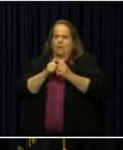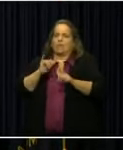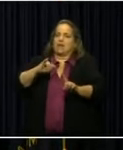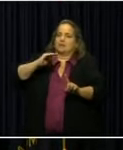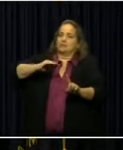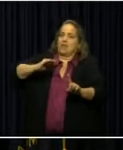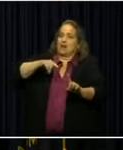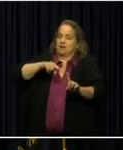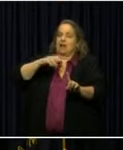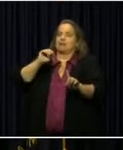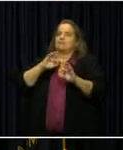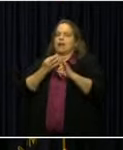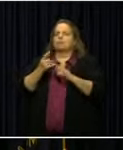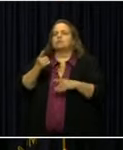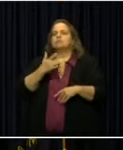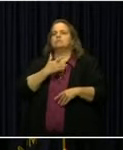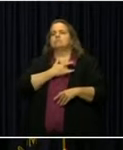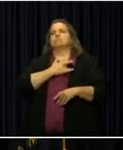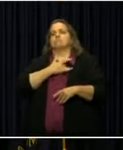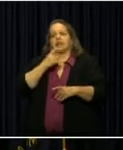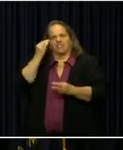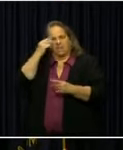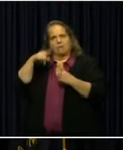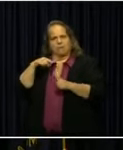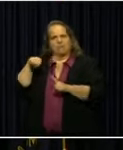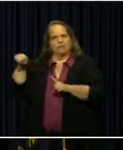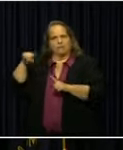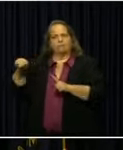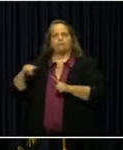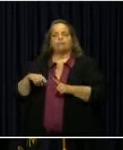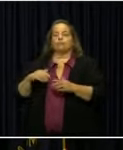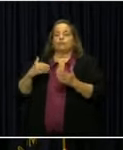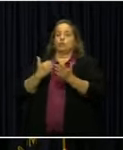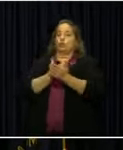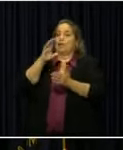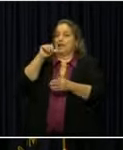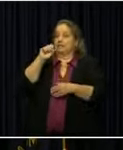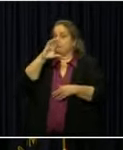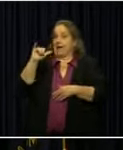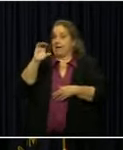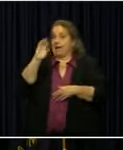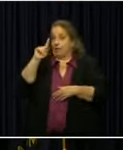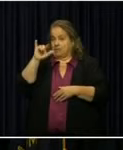US. LET'S MAKE SURE THAT WE LIGHT OR HOUSES UP GREEN AGAIN.